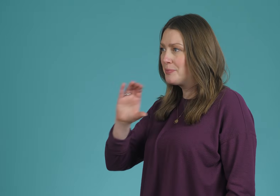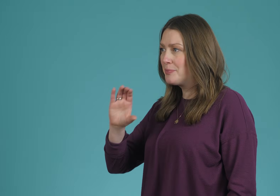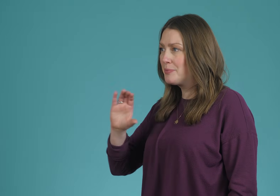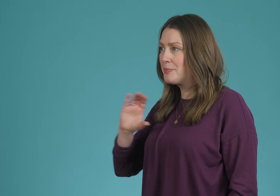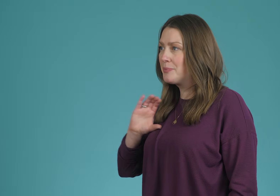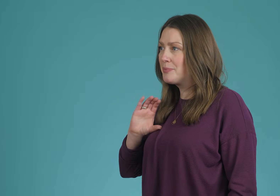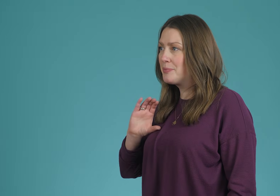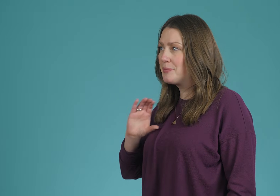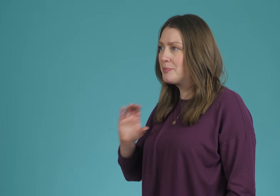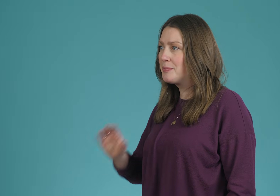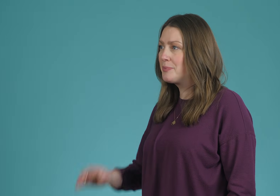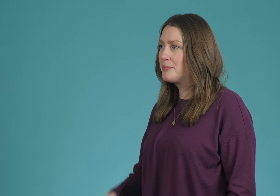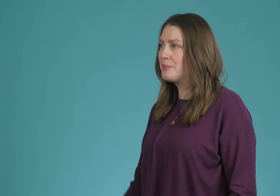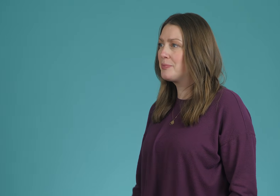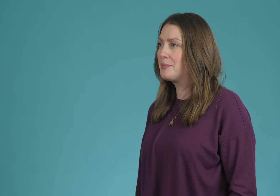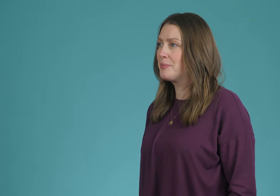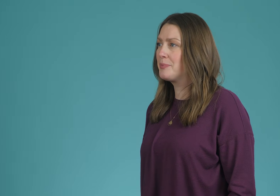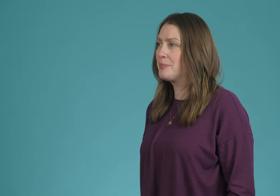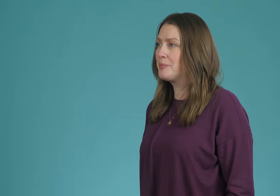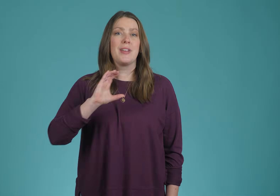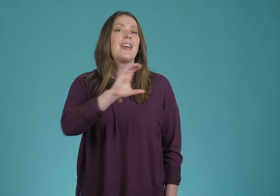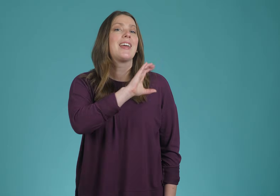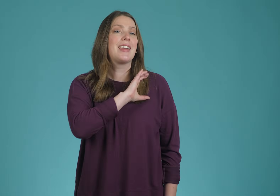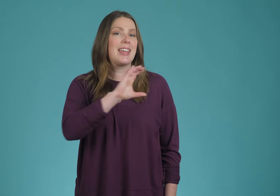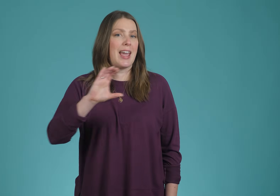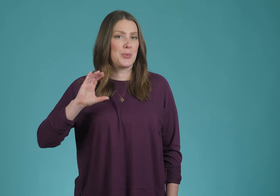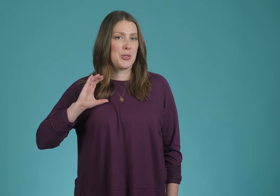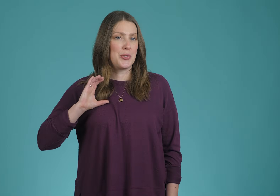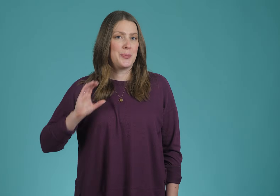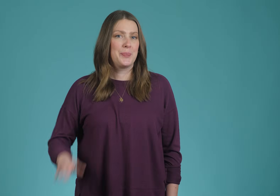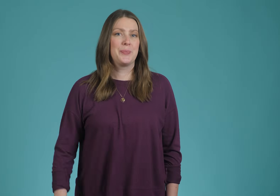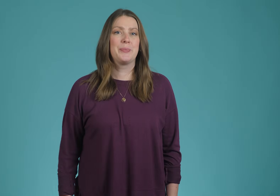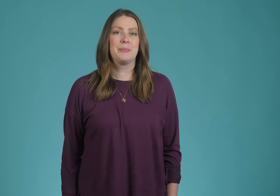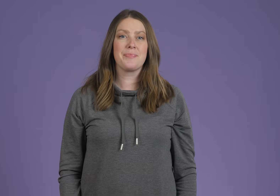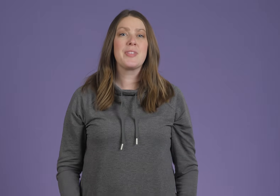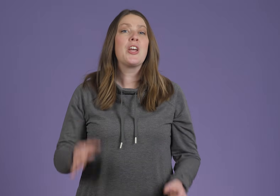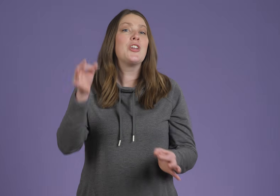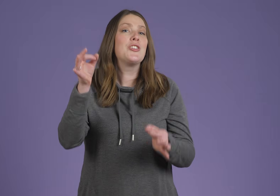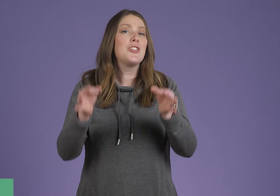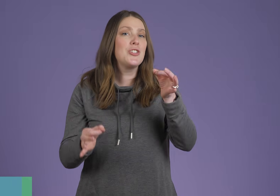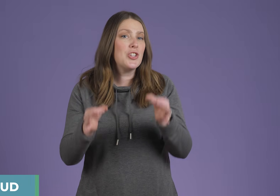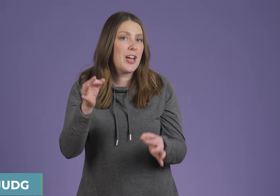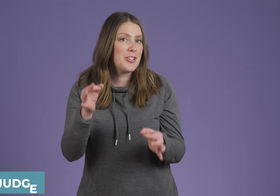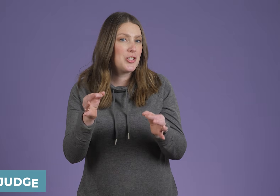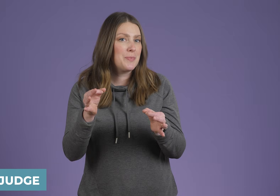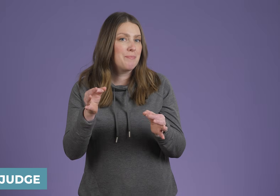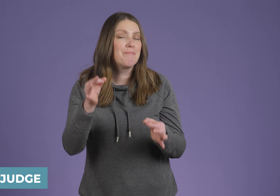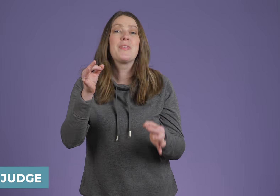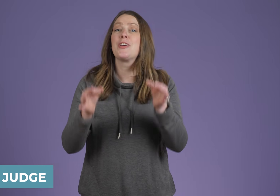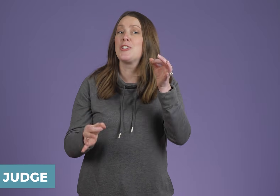going from non-dominant to dominant. Council to judge.